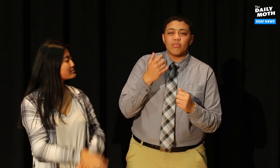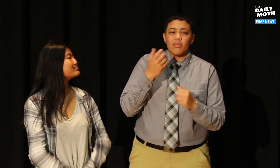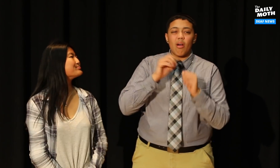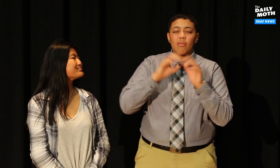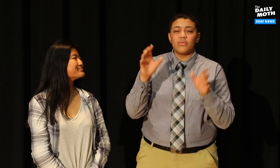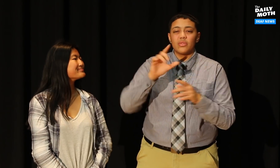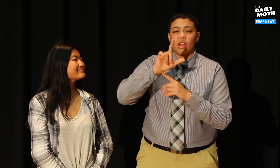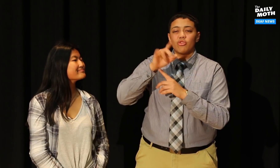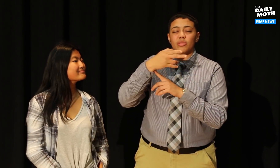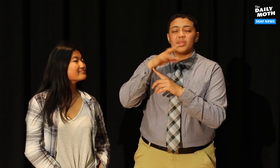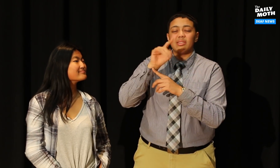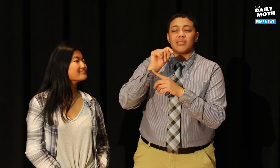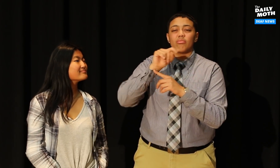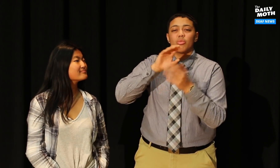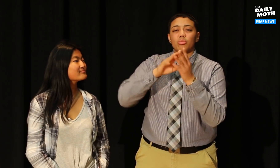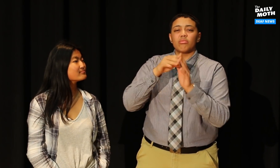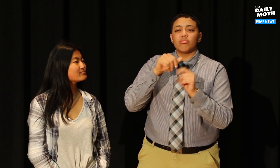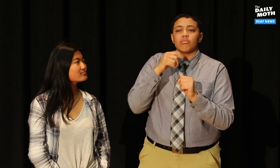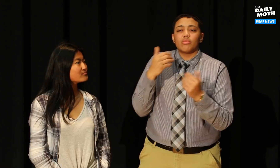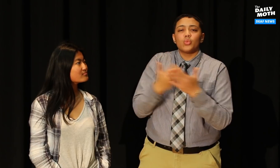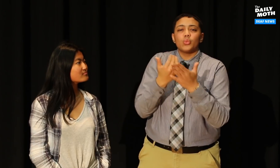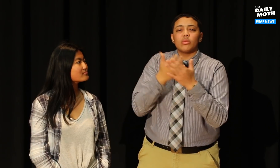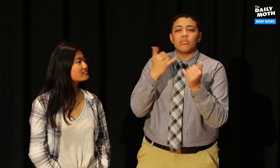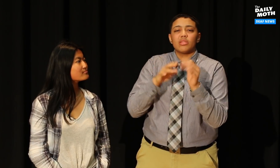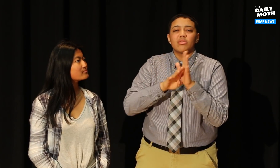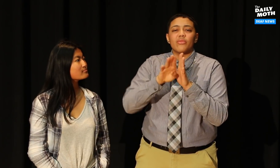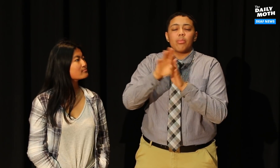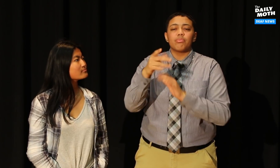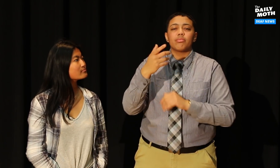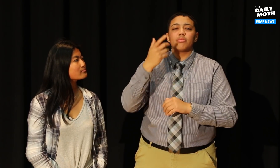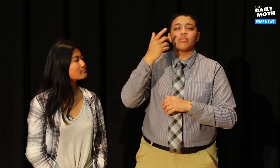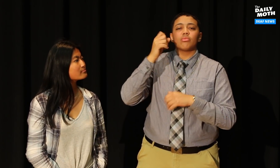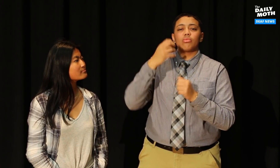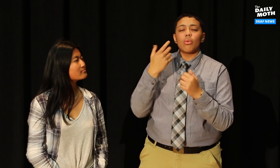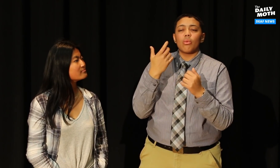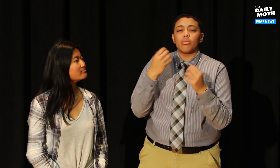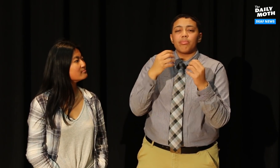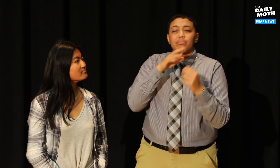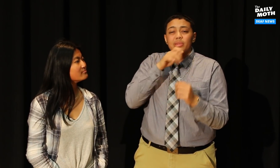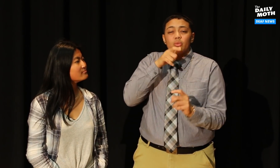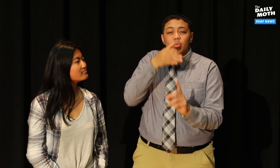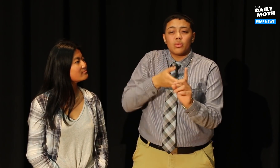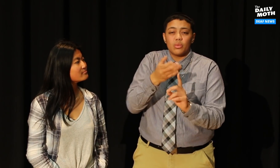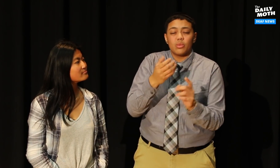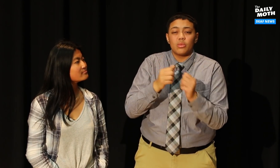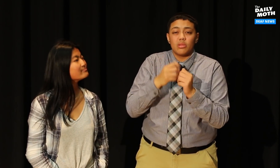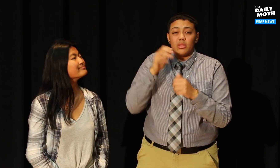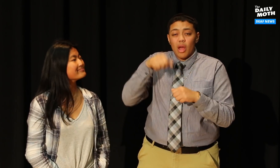So, obviously the LGBTQ community is fairly new and still developing. So just be yourself.